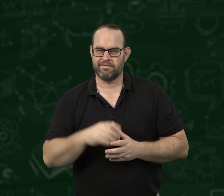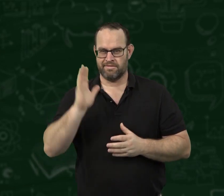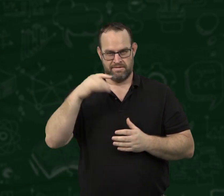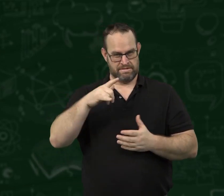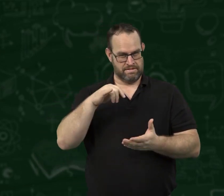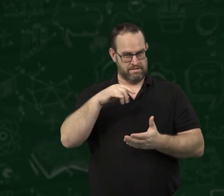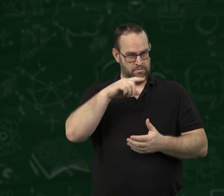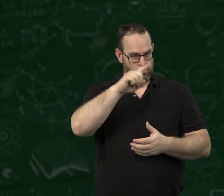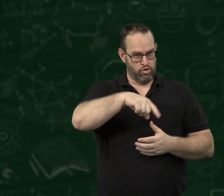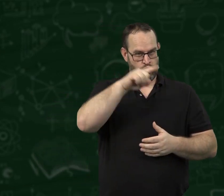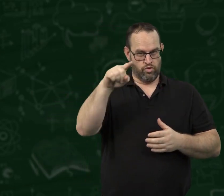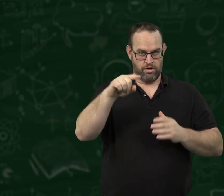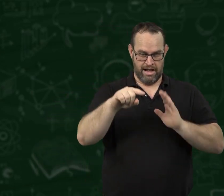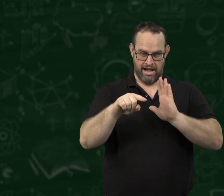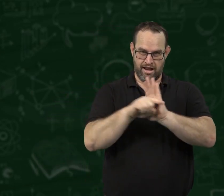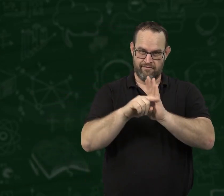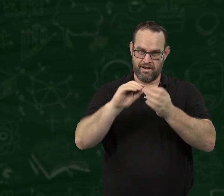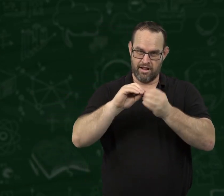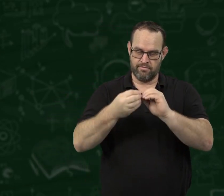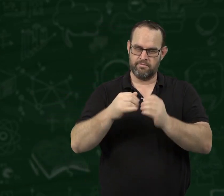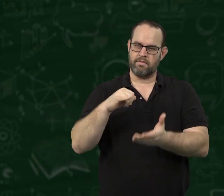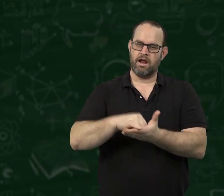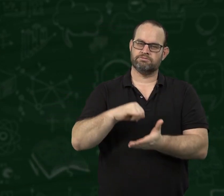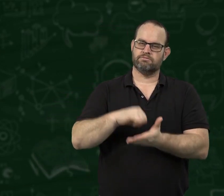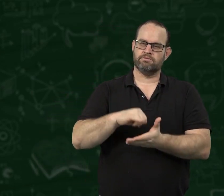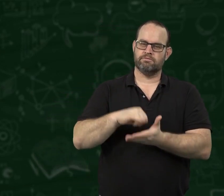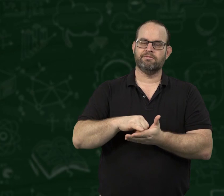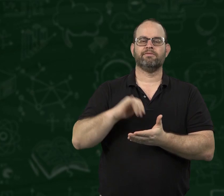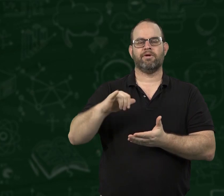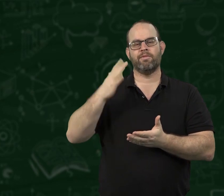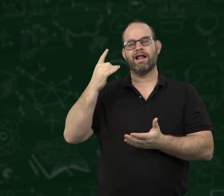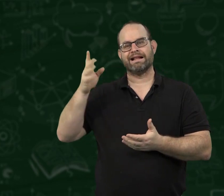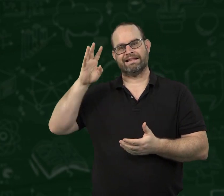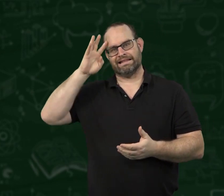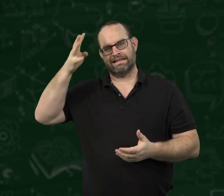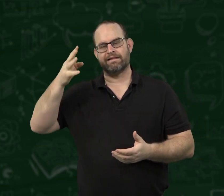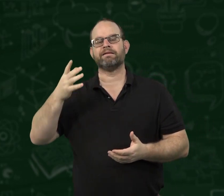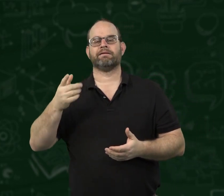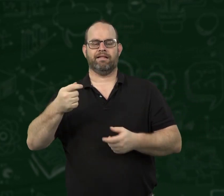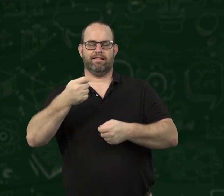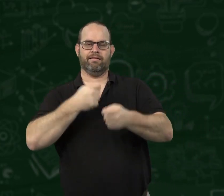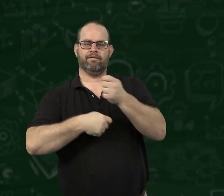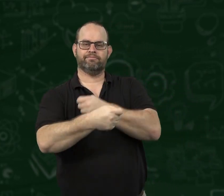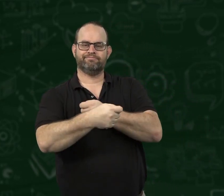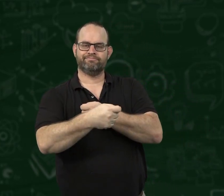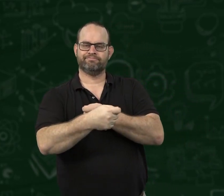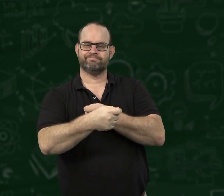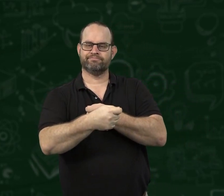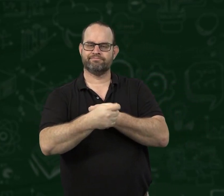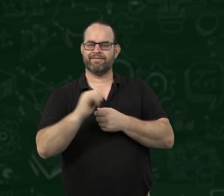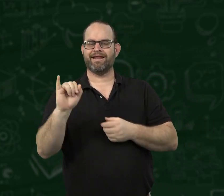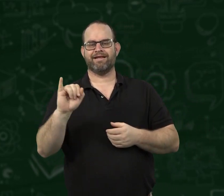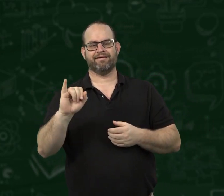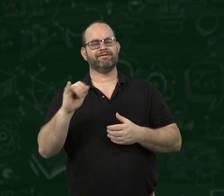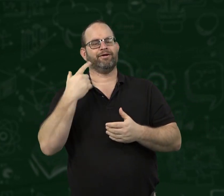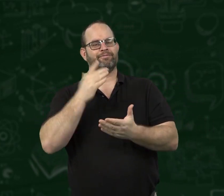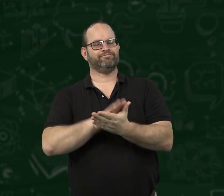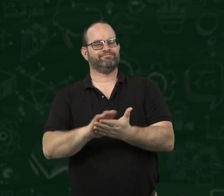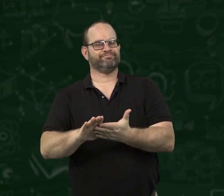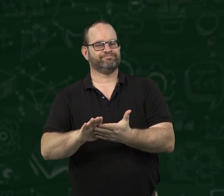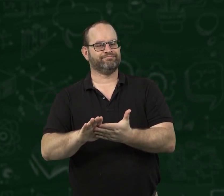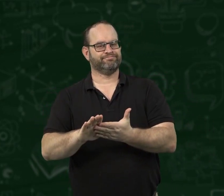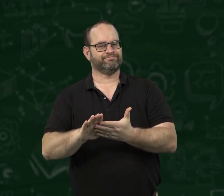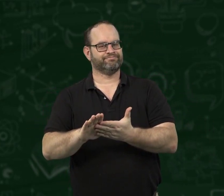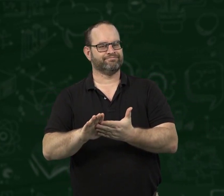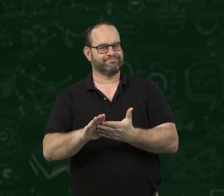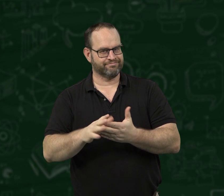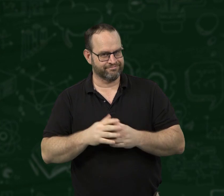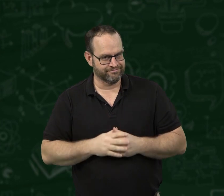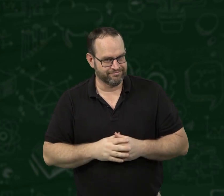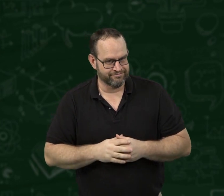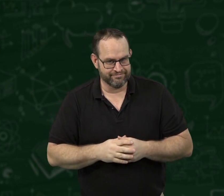The square root of negative one (√-1) is impossible to solve and is replaced by using i to be able to solve the equation.